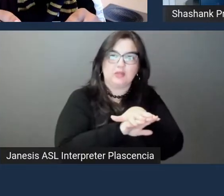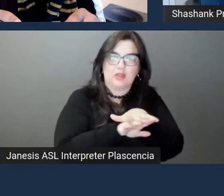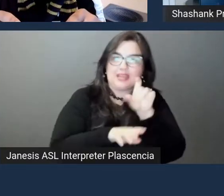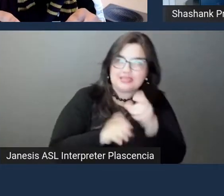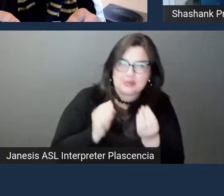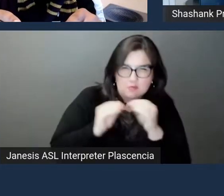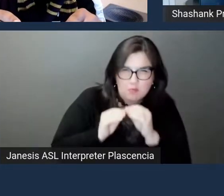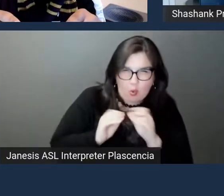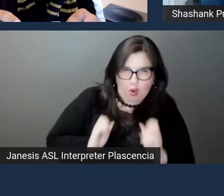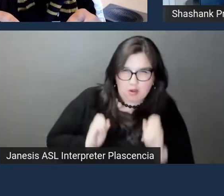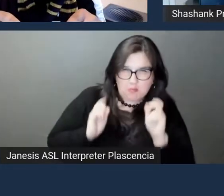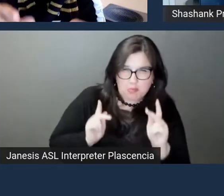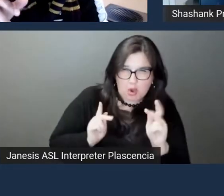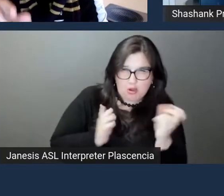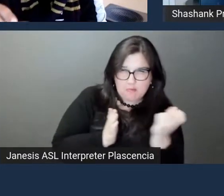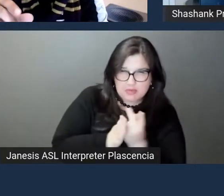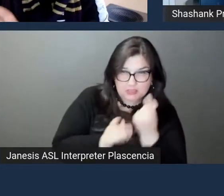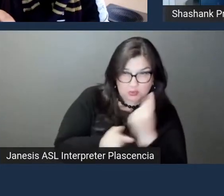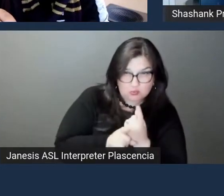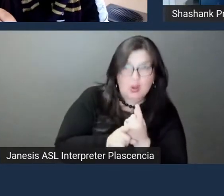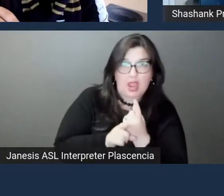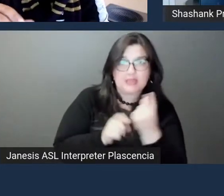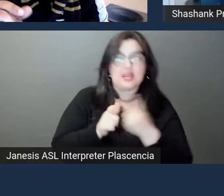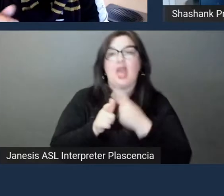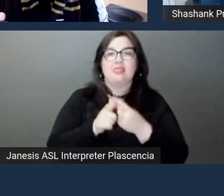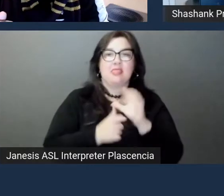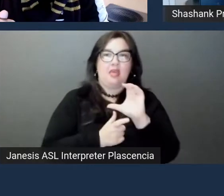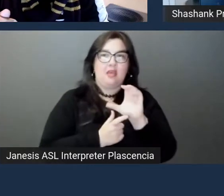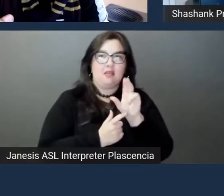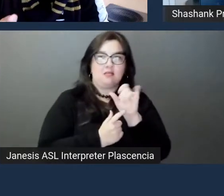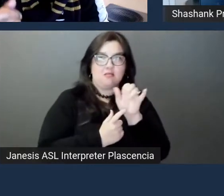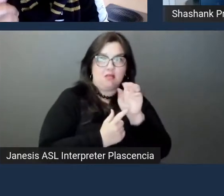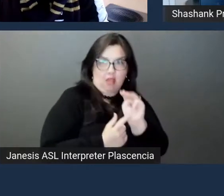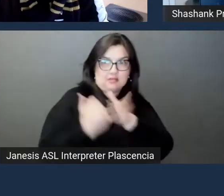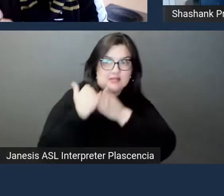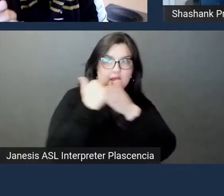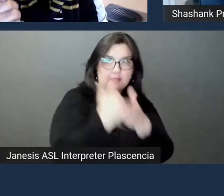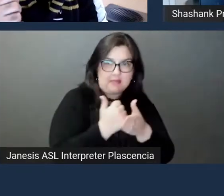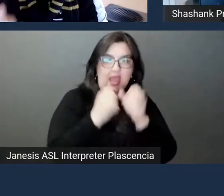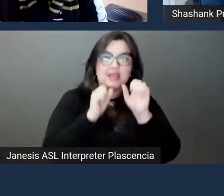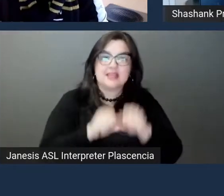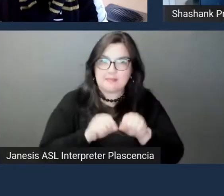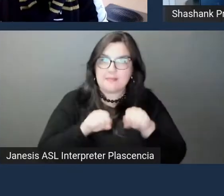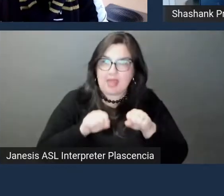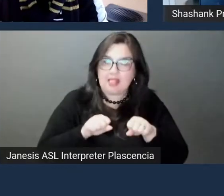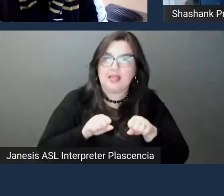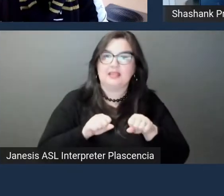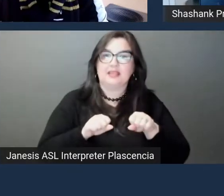Is that correct? And then from there, that's where Custom helps. Right? They have the ability to install agents, other types of software,